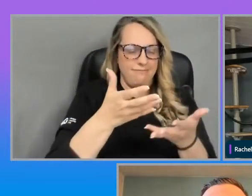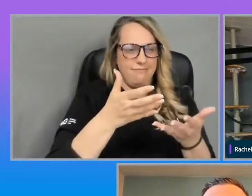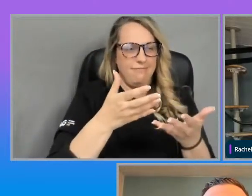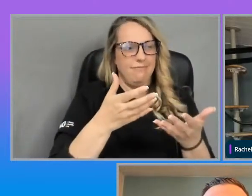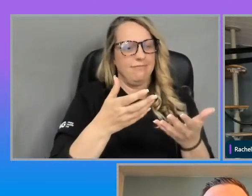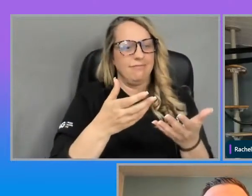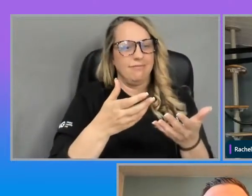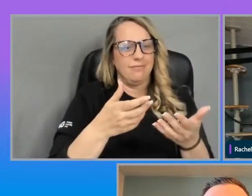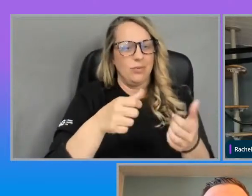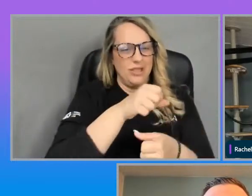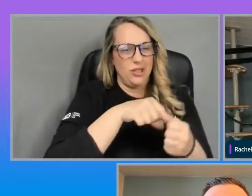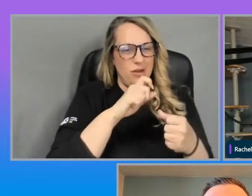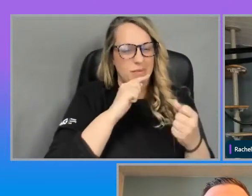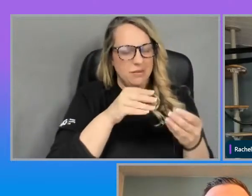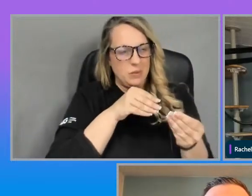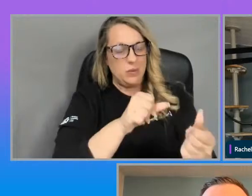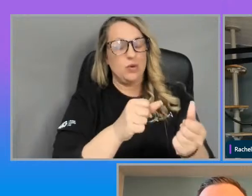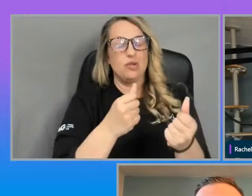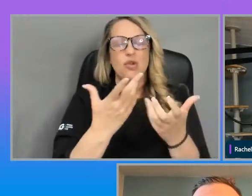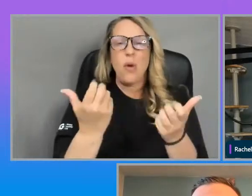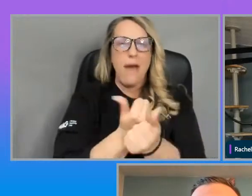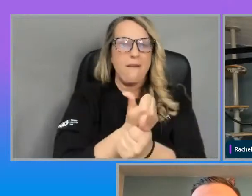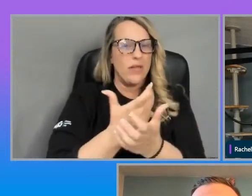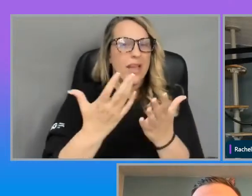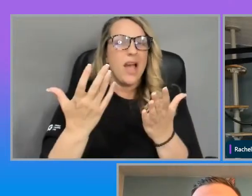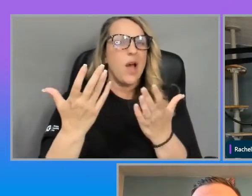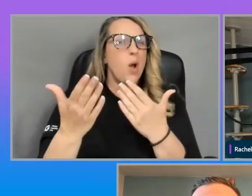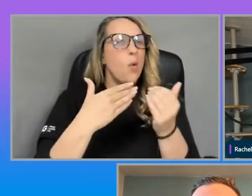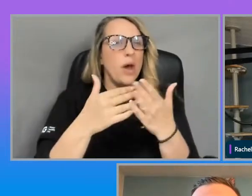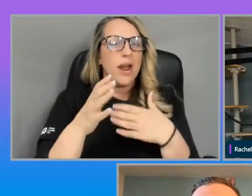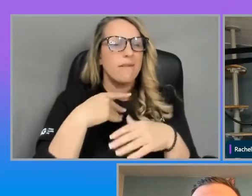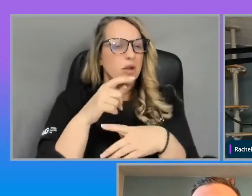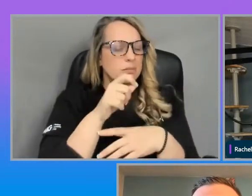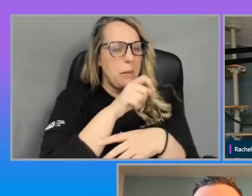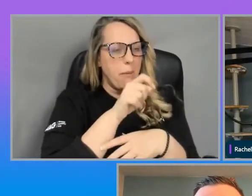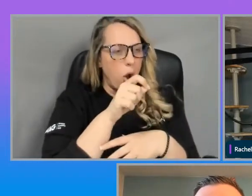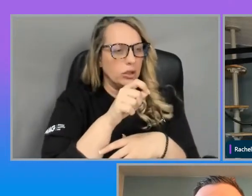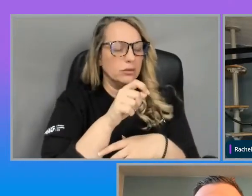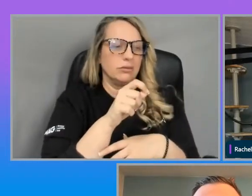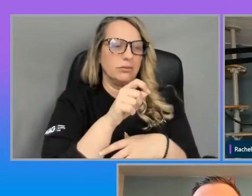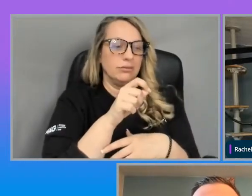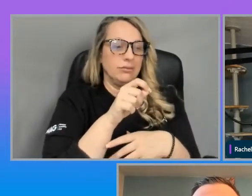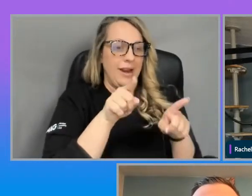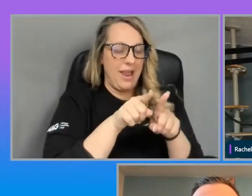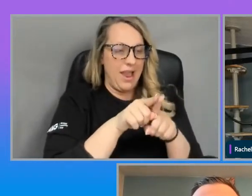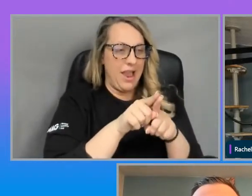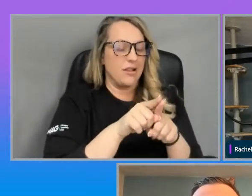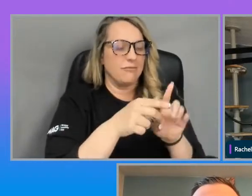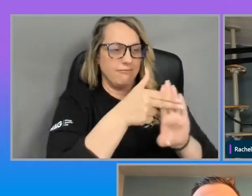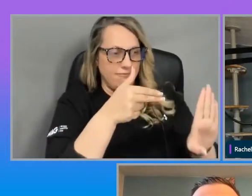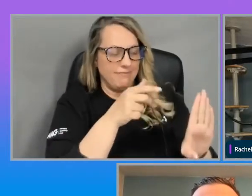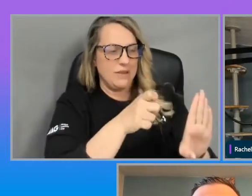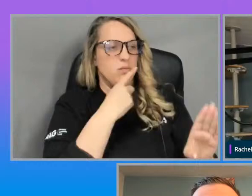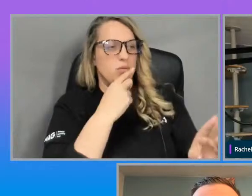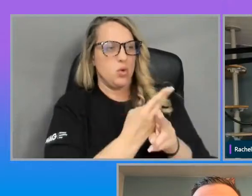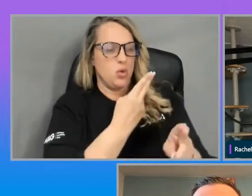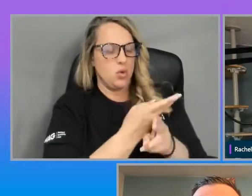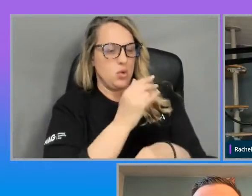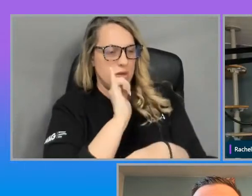everything else, you know, if whatever it's been marked up as that has then, you know, been